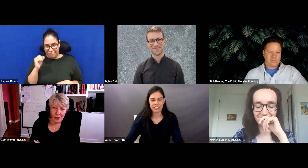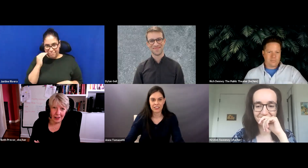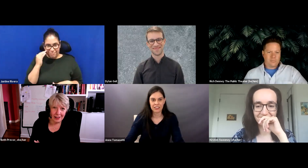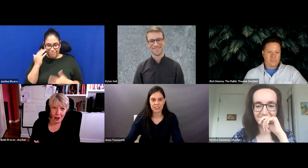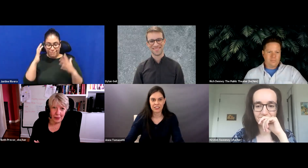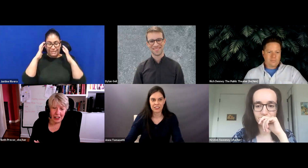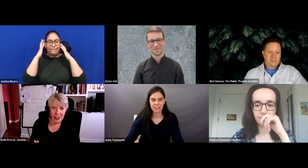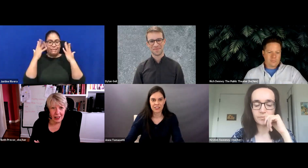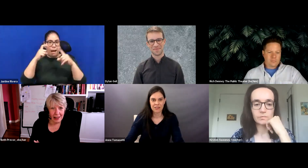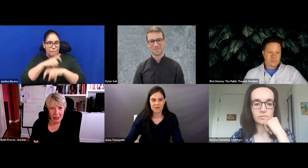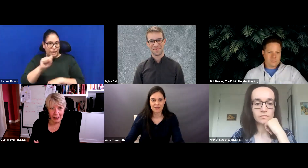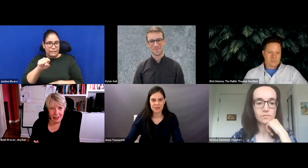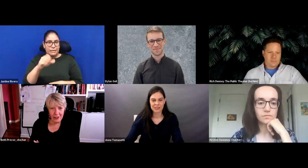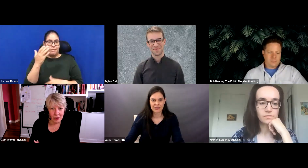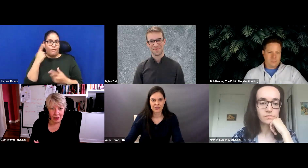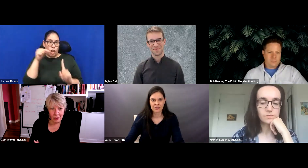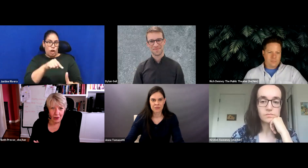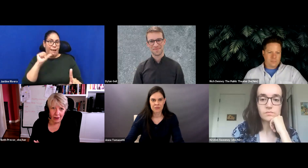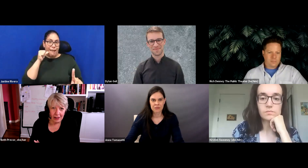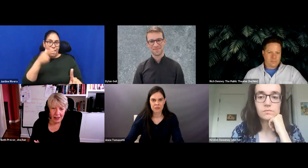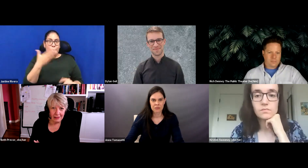for her, because she had to meet individually with all the